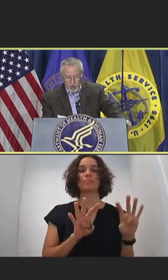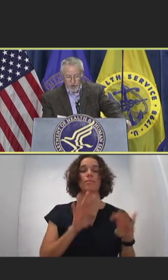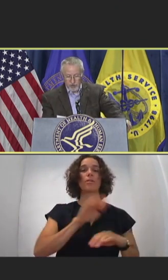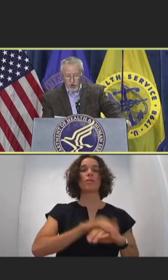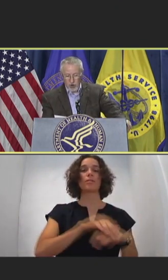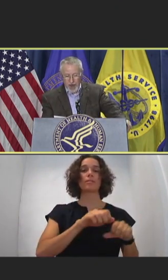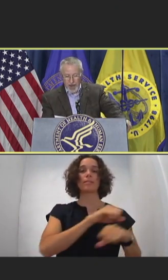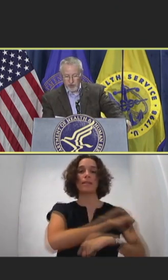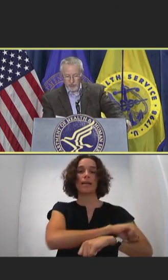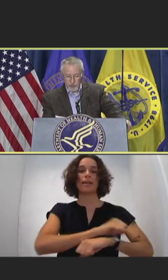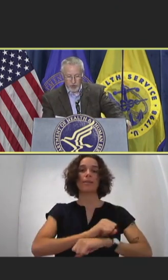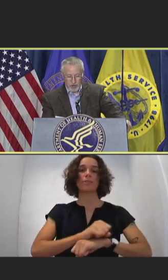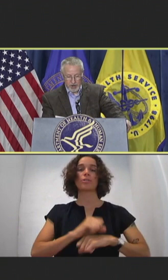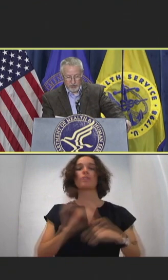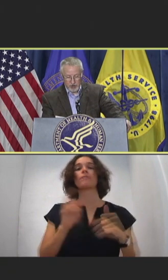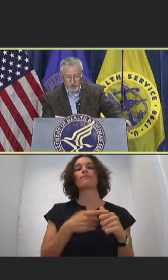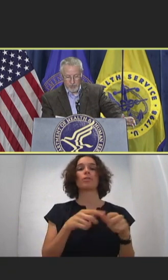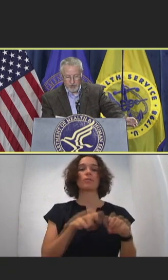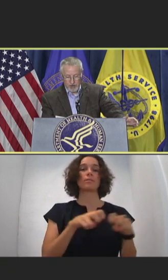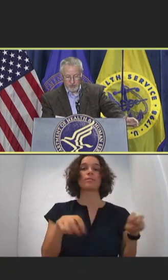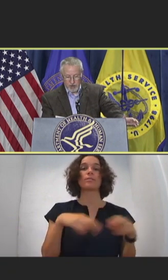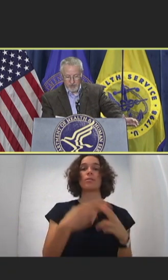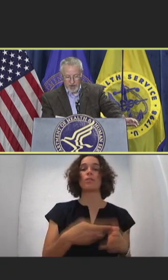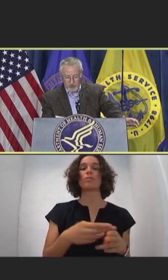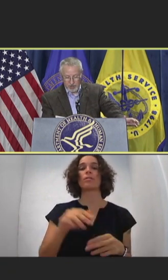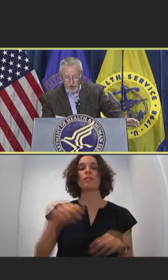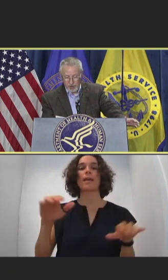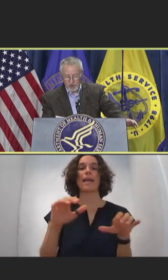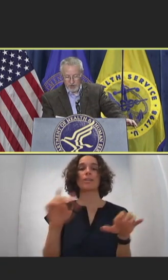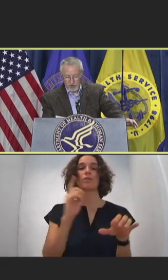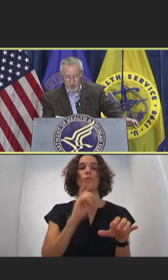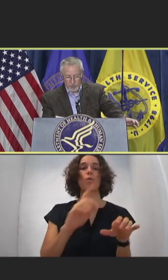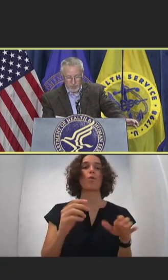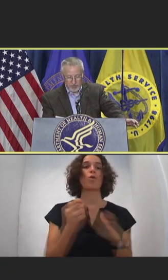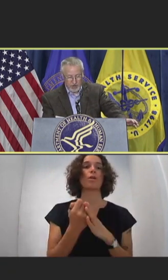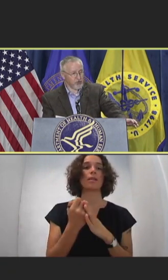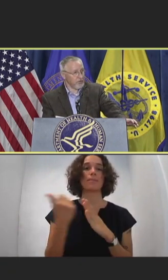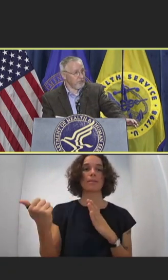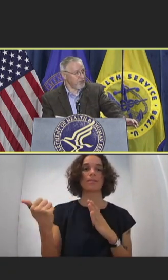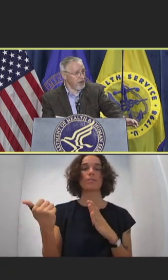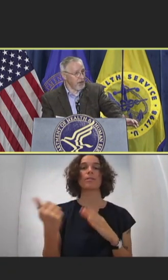is called "Actions for Elimination: Hepatitis B Vaccine Recommendation Implementation."